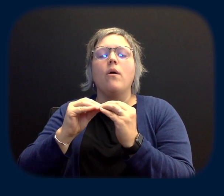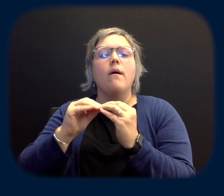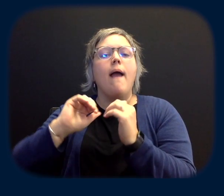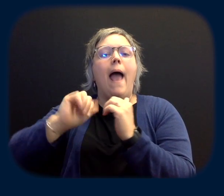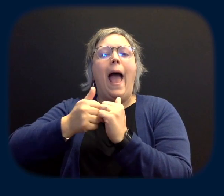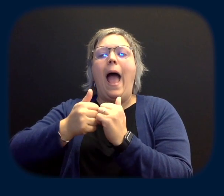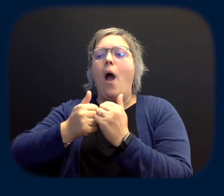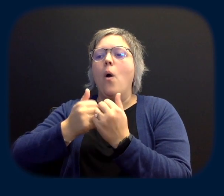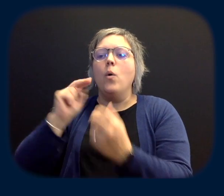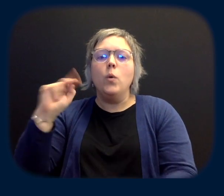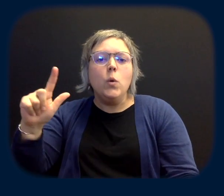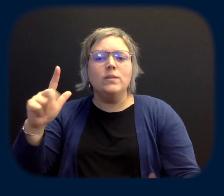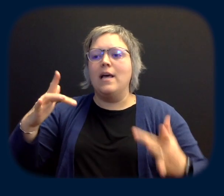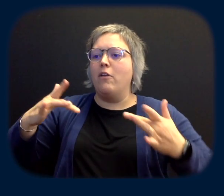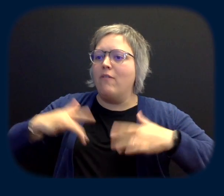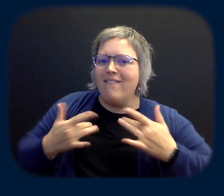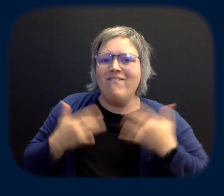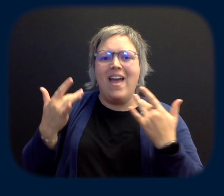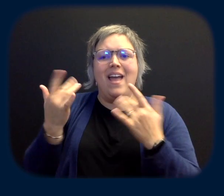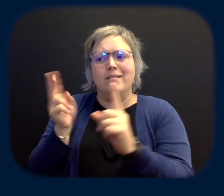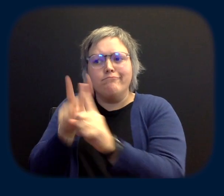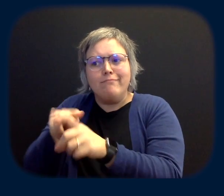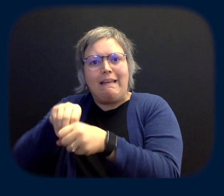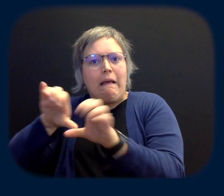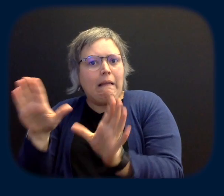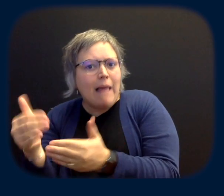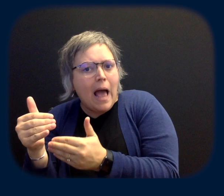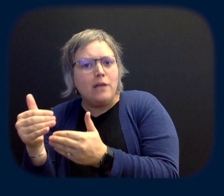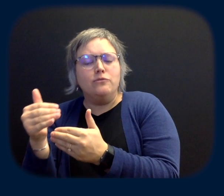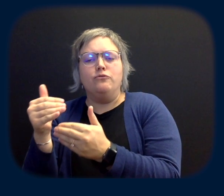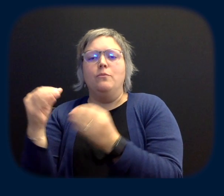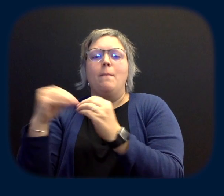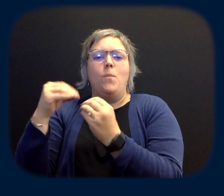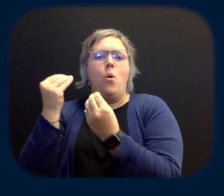events. You can learn more about the company there. I advise you to check either, or both, of